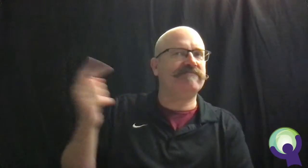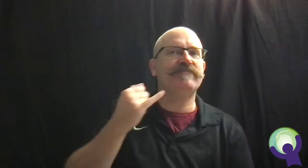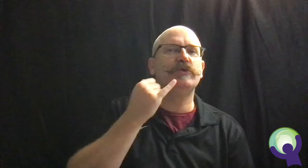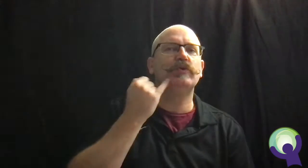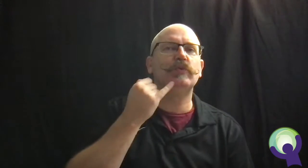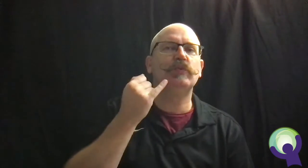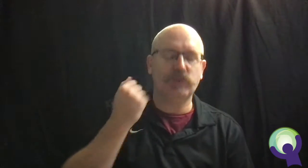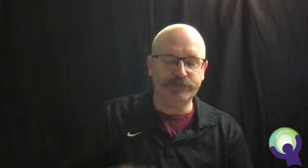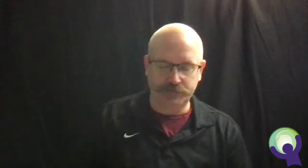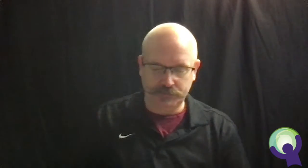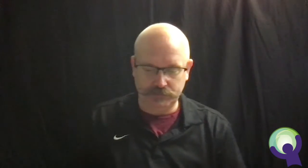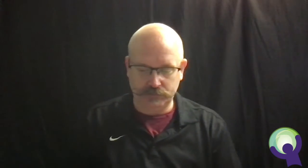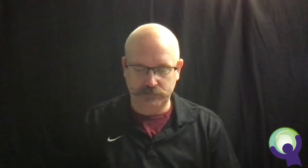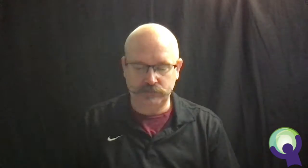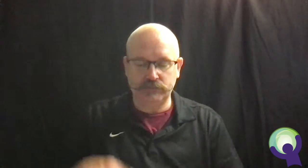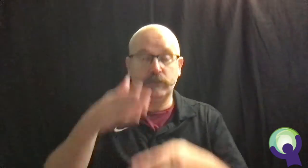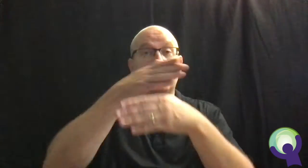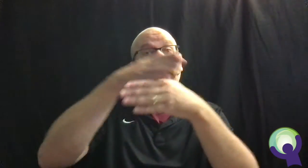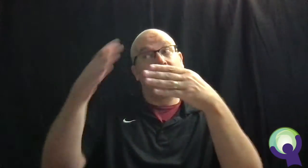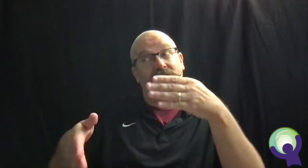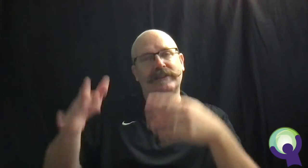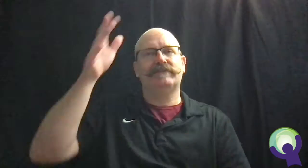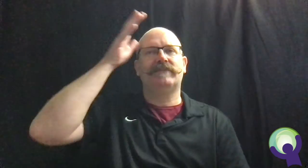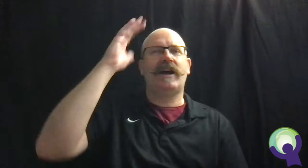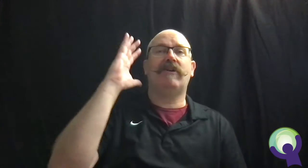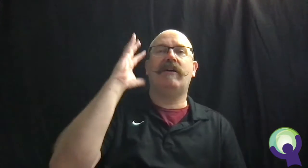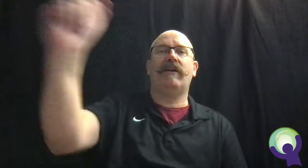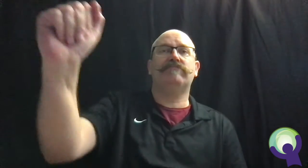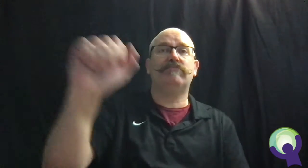Sometimes Dad gets me a carton of juice.